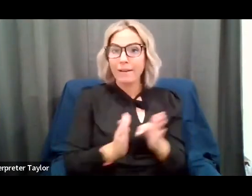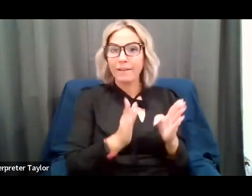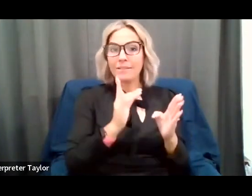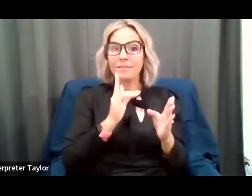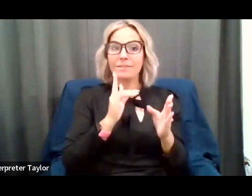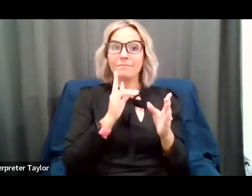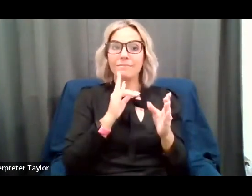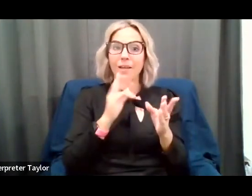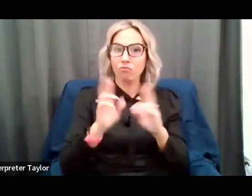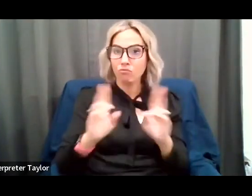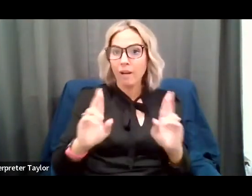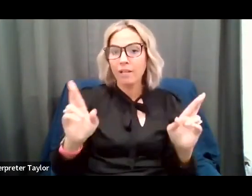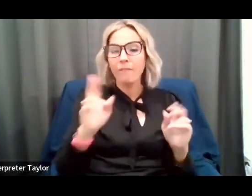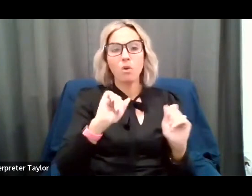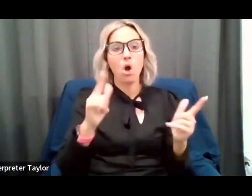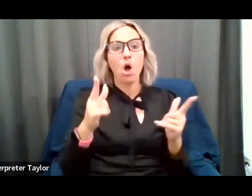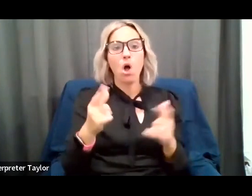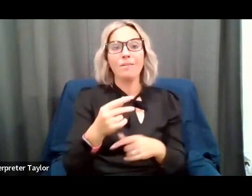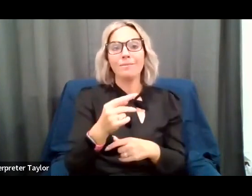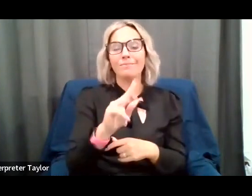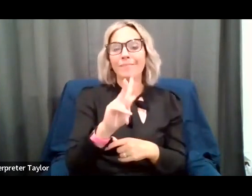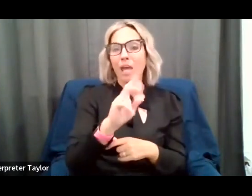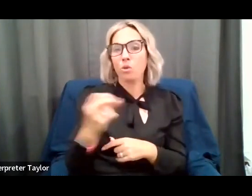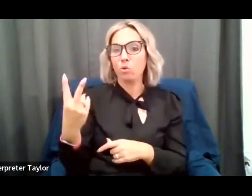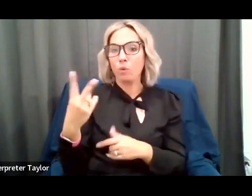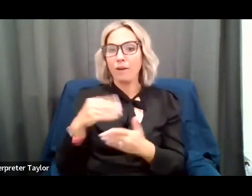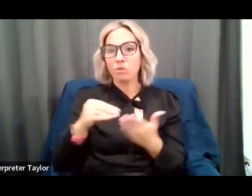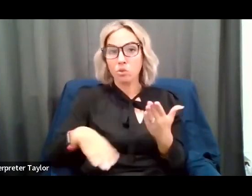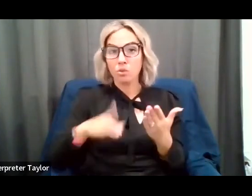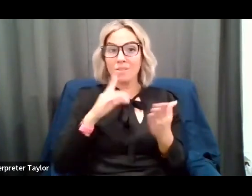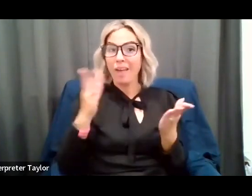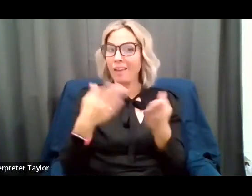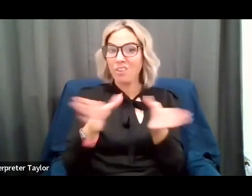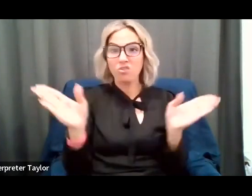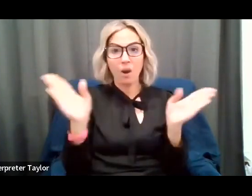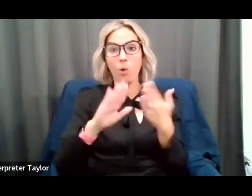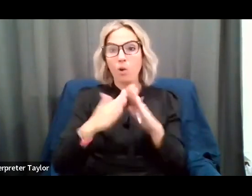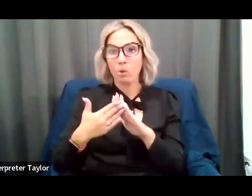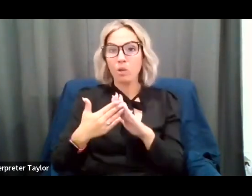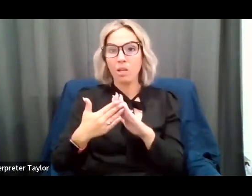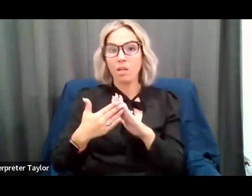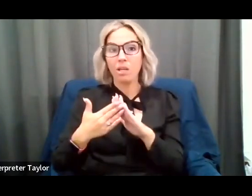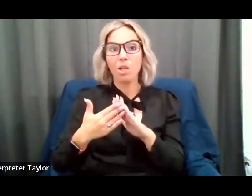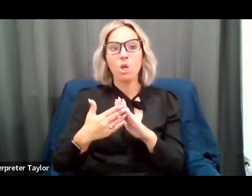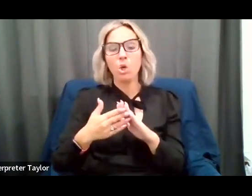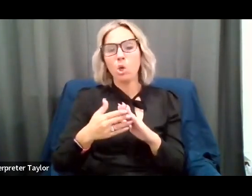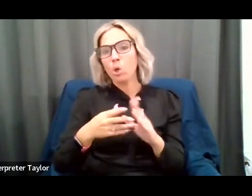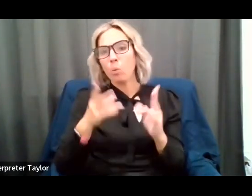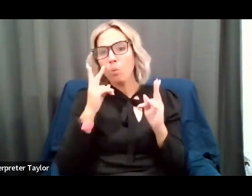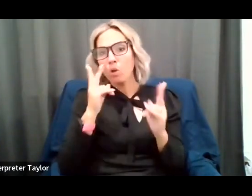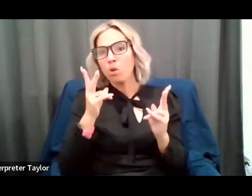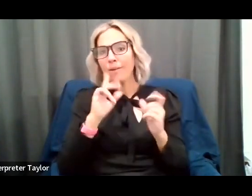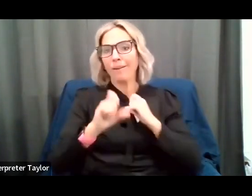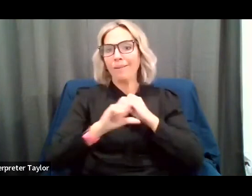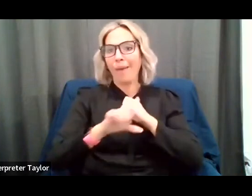students and for our community at large. We're looking at, um, campaigns that are already taking place on campus.